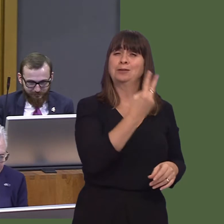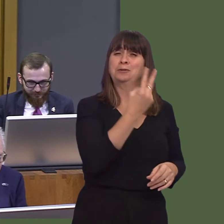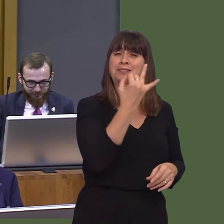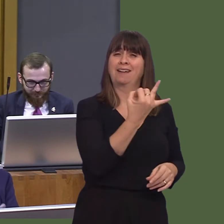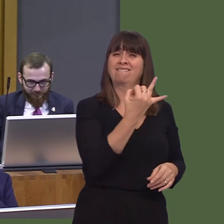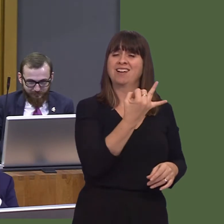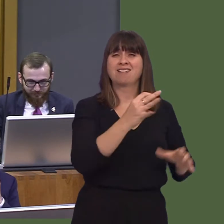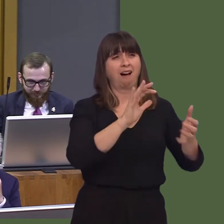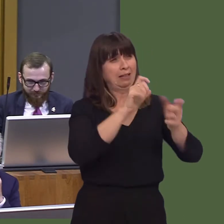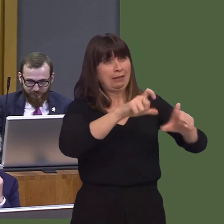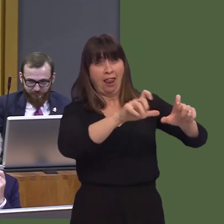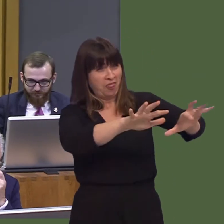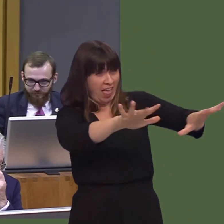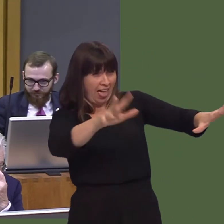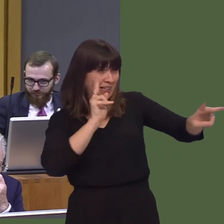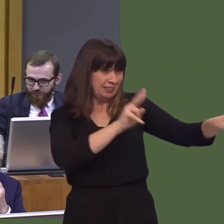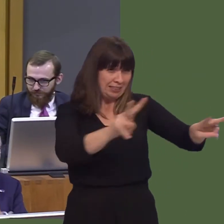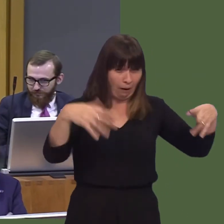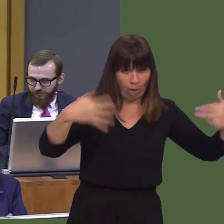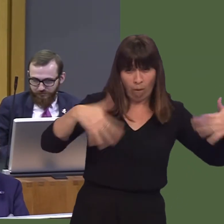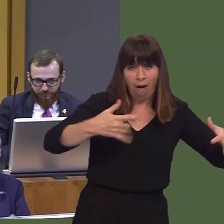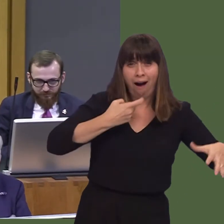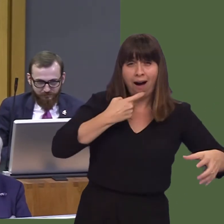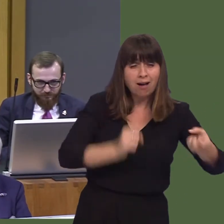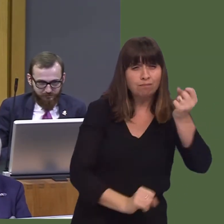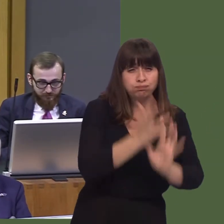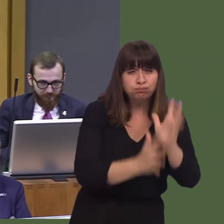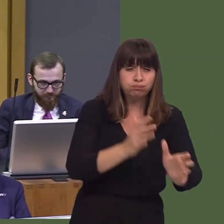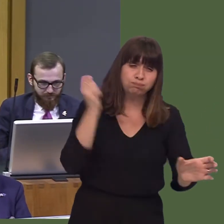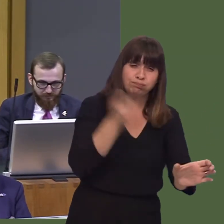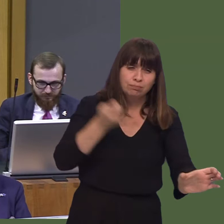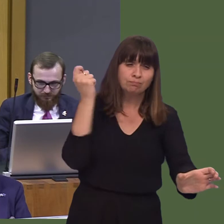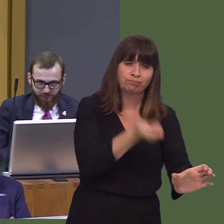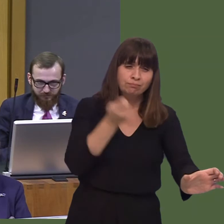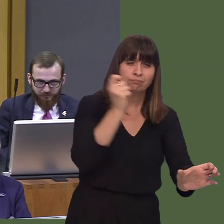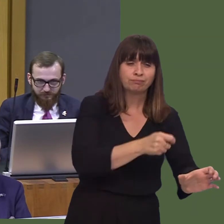in the UK, despite being largely unrecognised both locally and further afield.